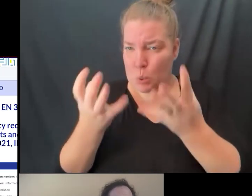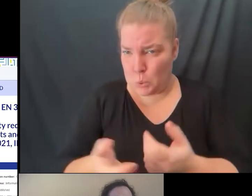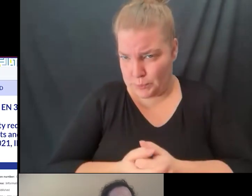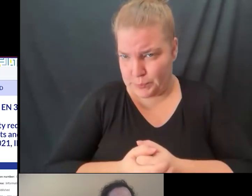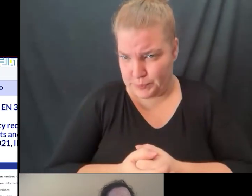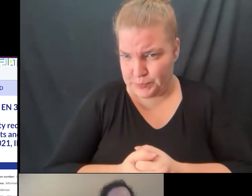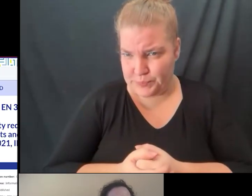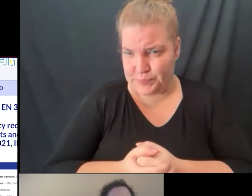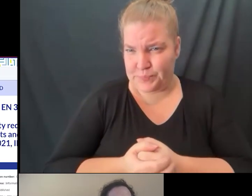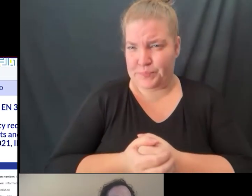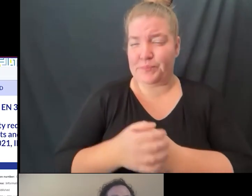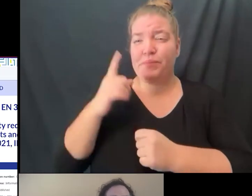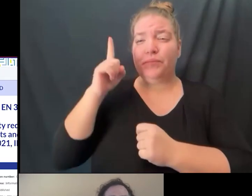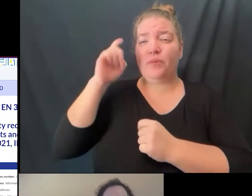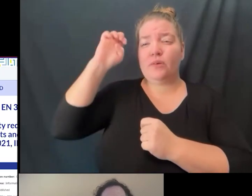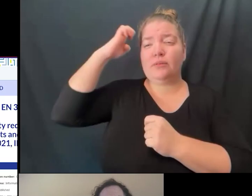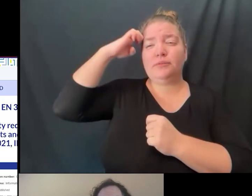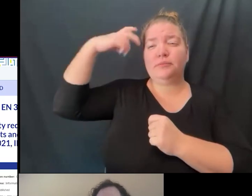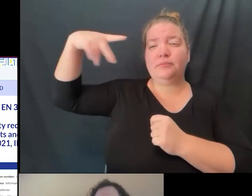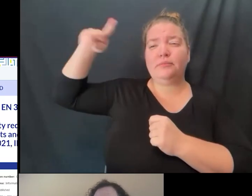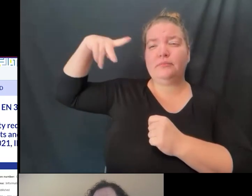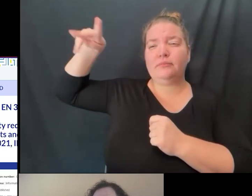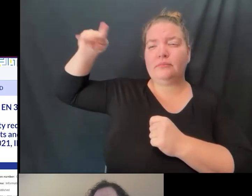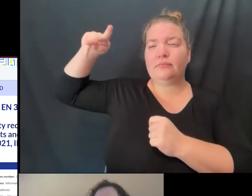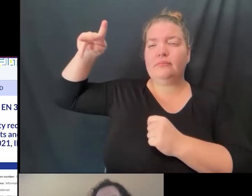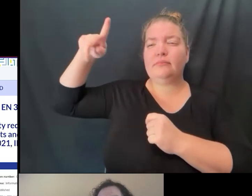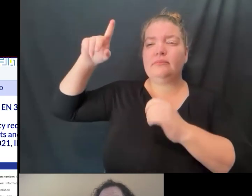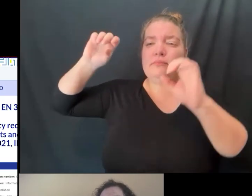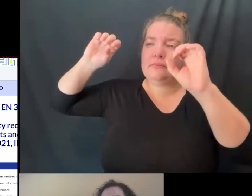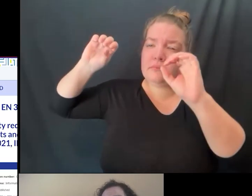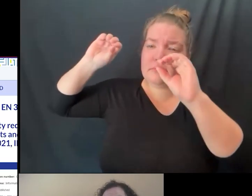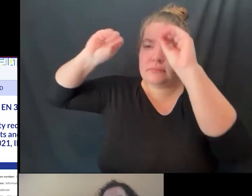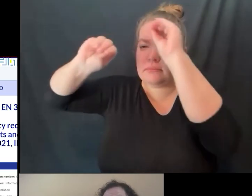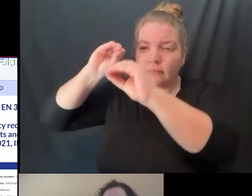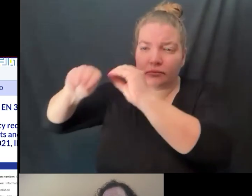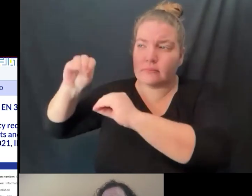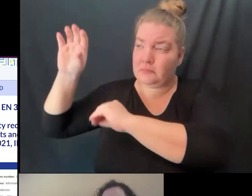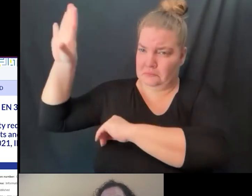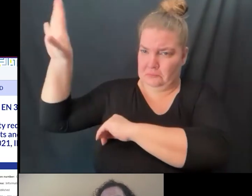take the European norm, the EN 301 549, and let's make it a Canadian standard.